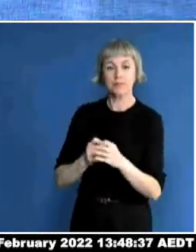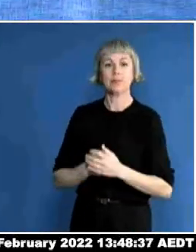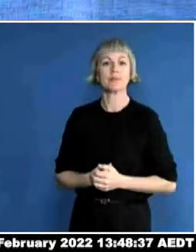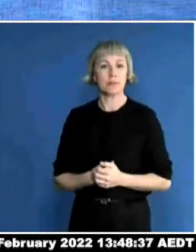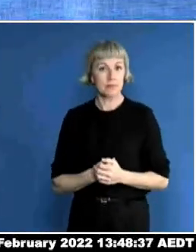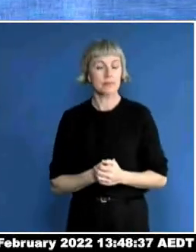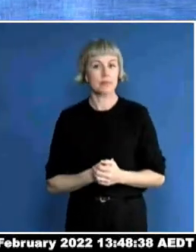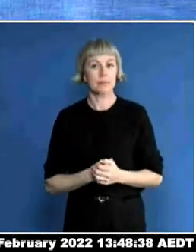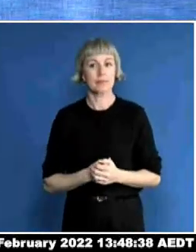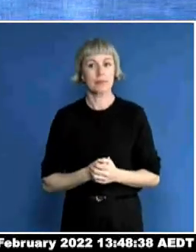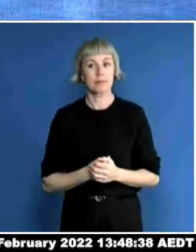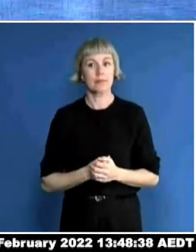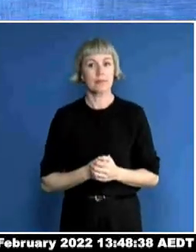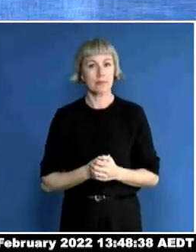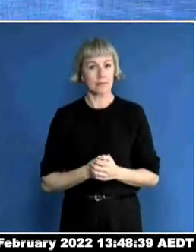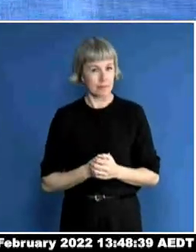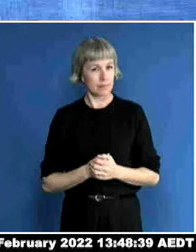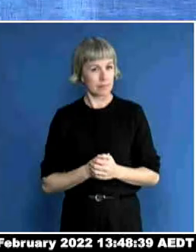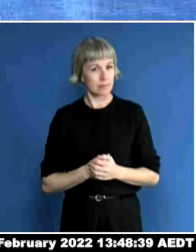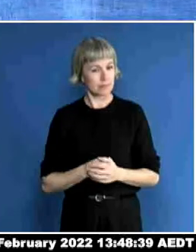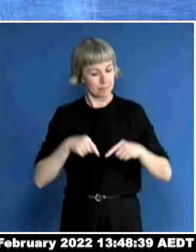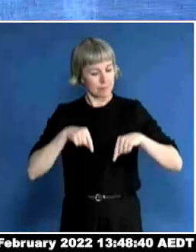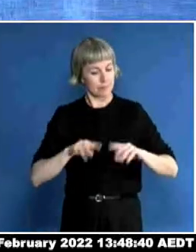case study, which is how you came to join AimBig.